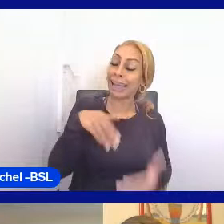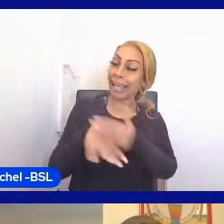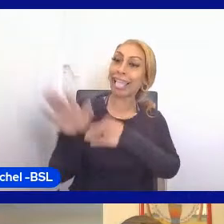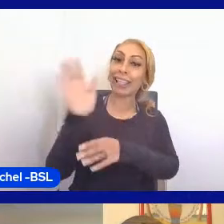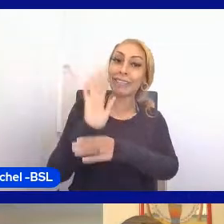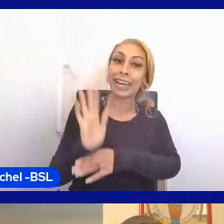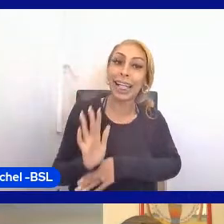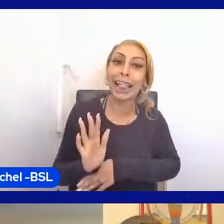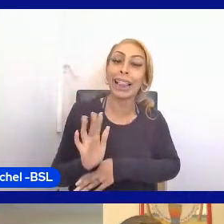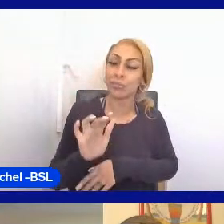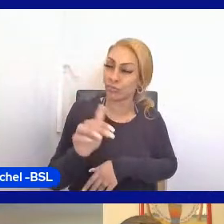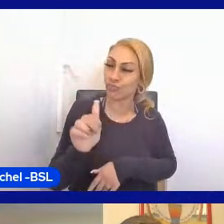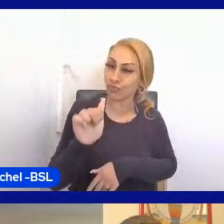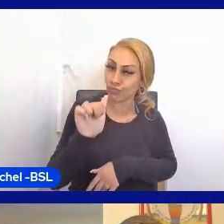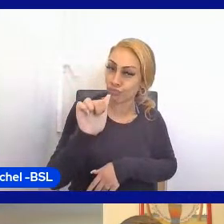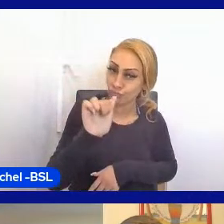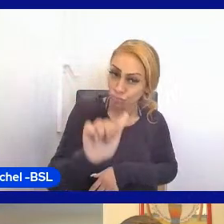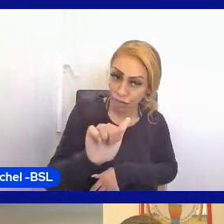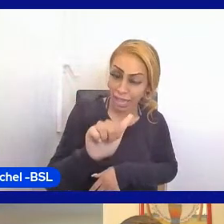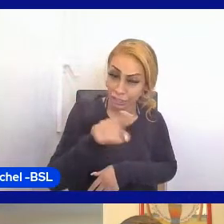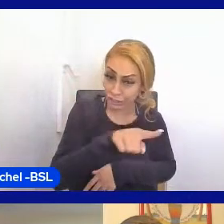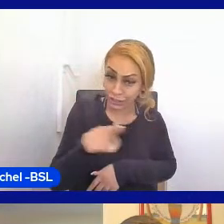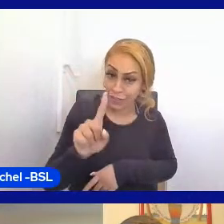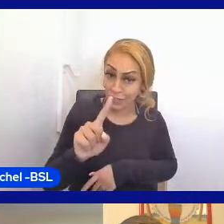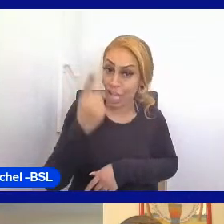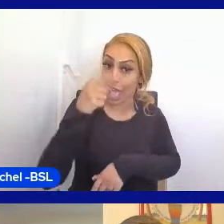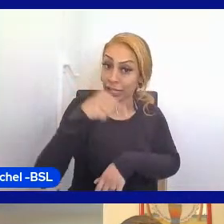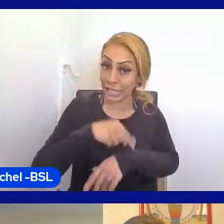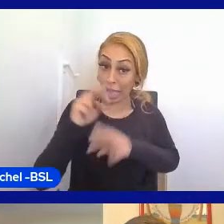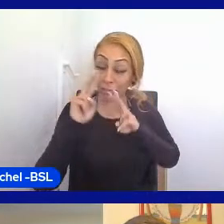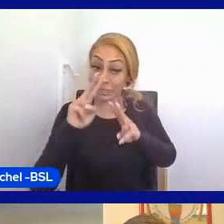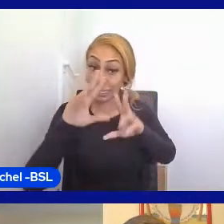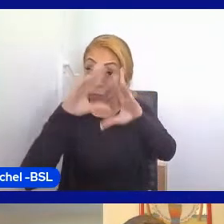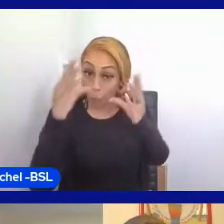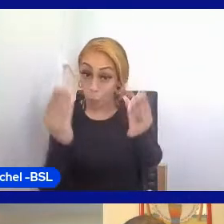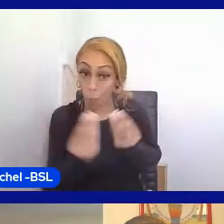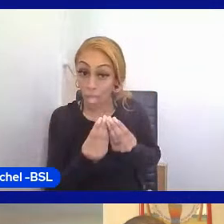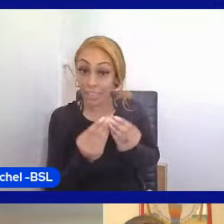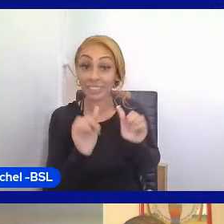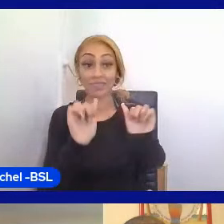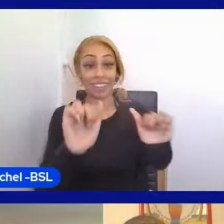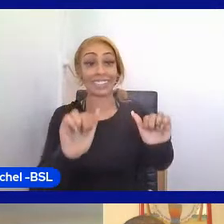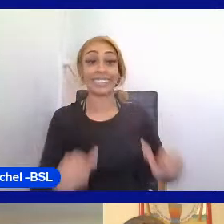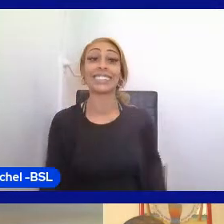Fantastic collection of projects, I am so thrilled and proud to see them all in the film